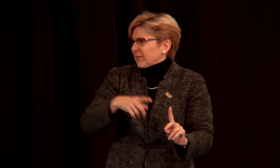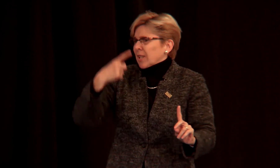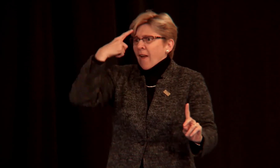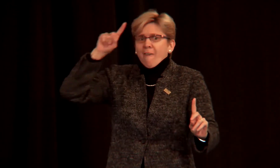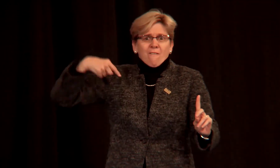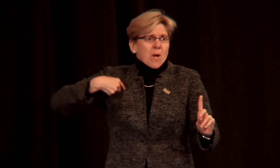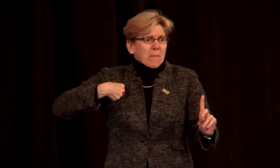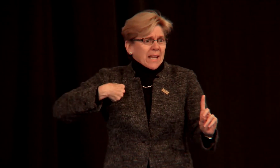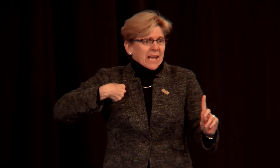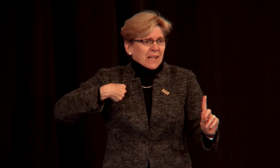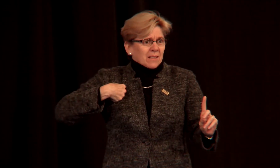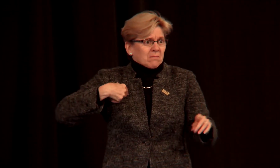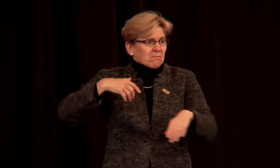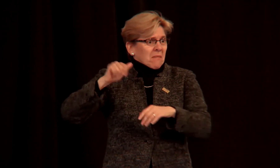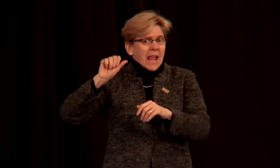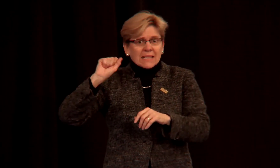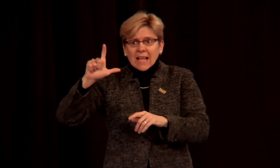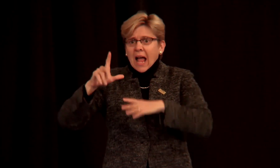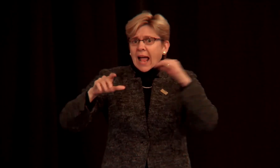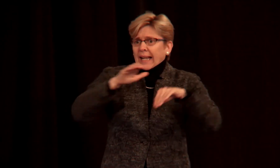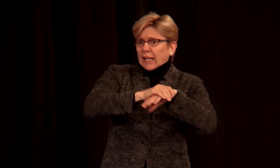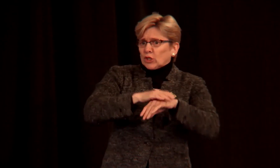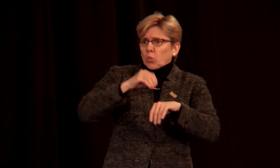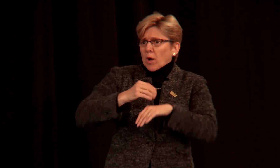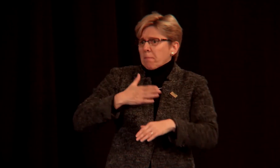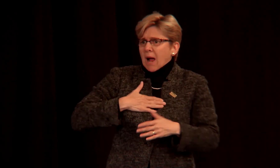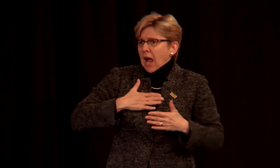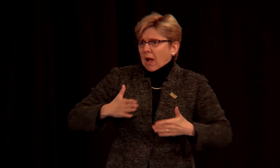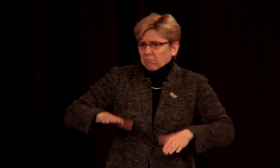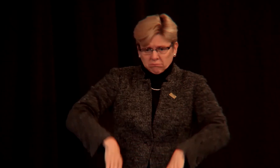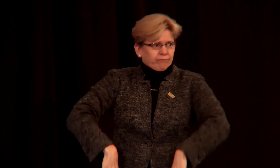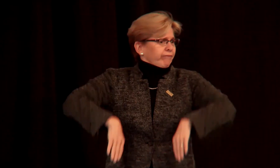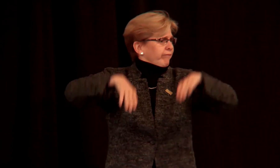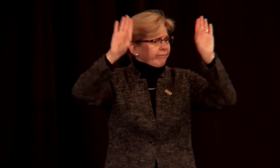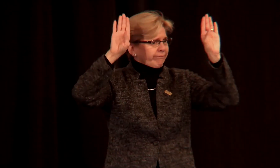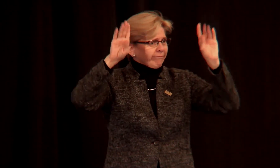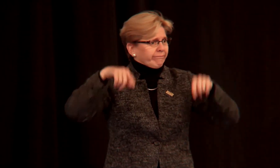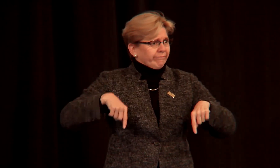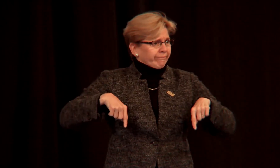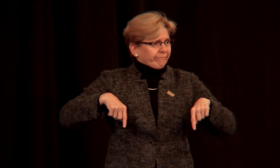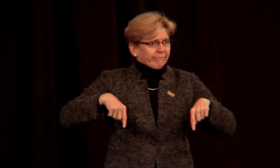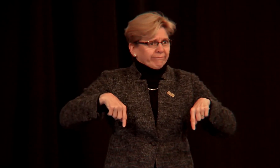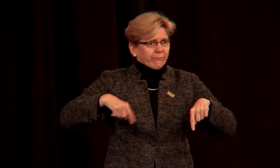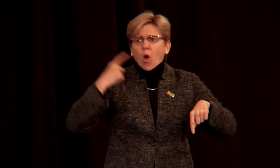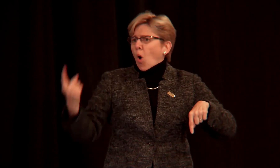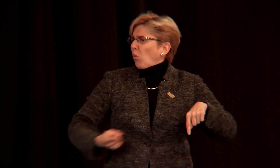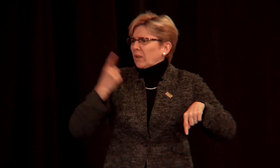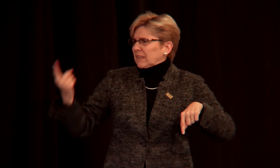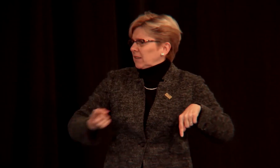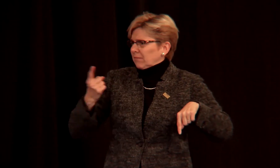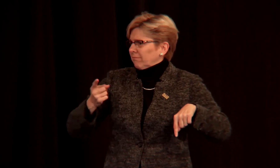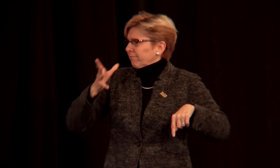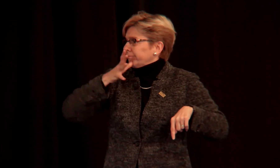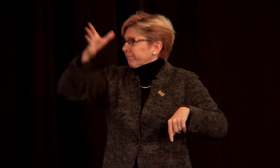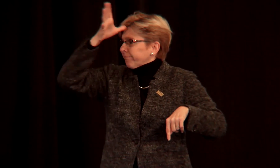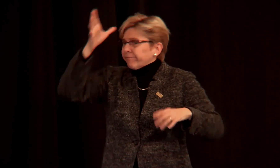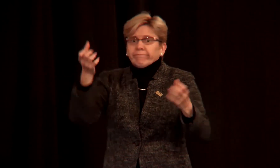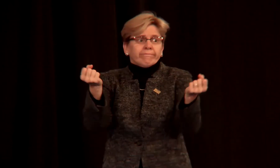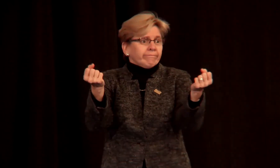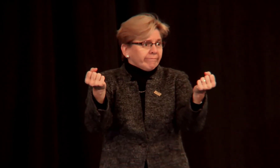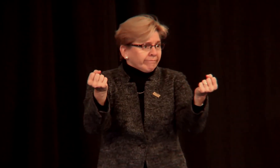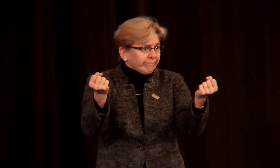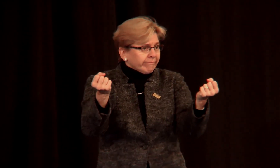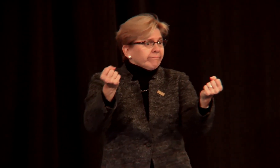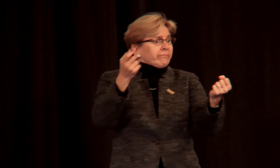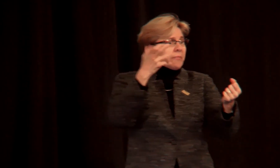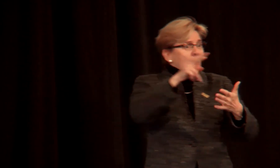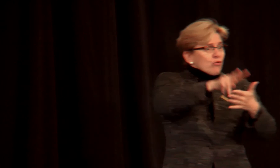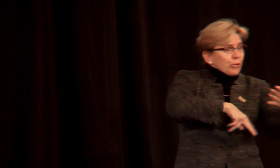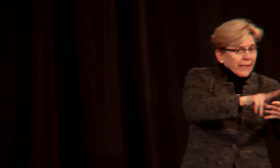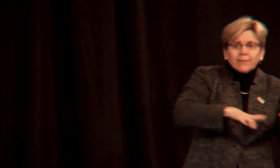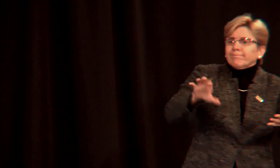For me, ASL and English were in my life, my whole life, because my parents signed to me all the time